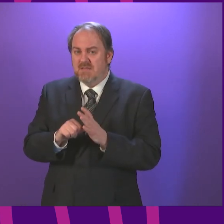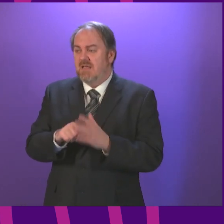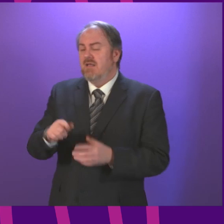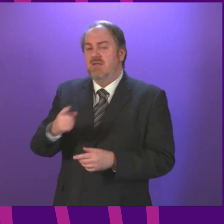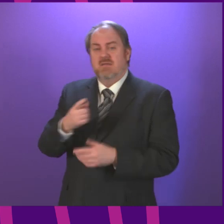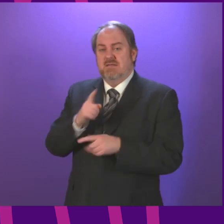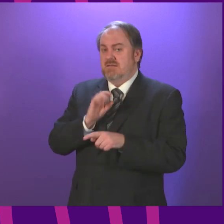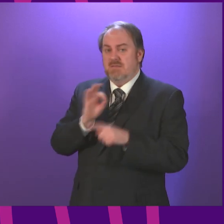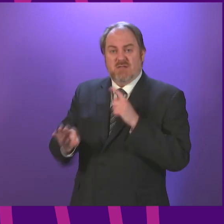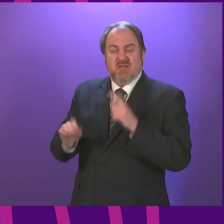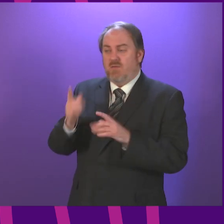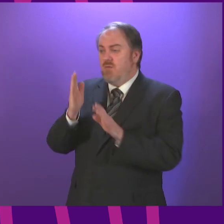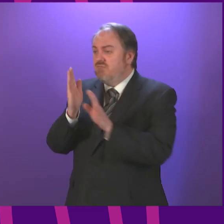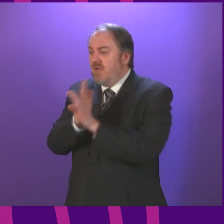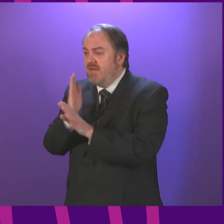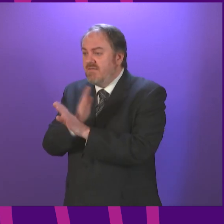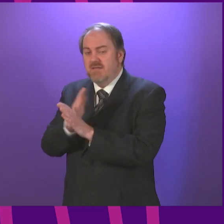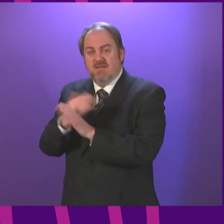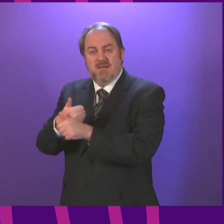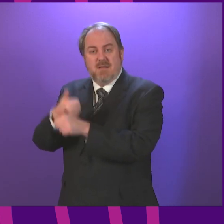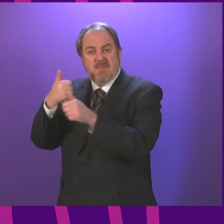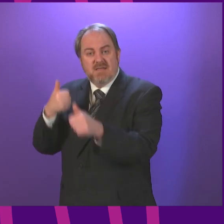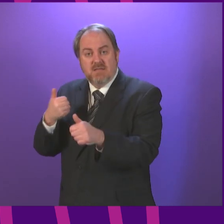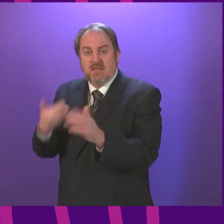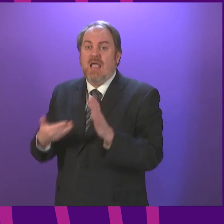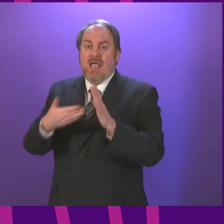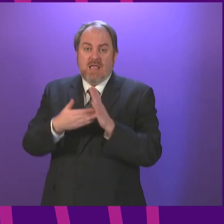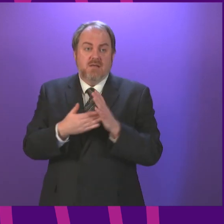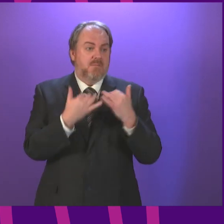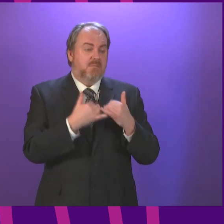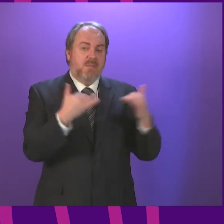have just reflected on with regard to the national health service—by Covid. We need